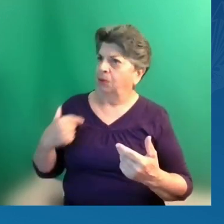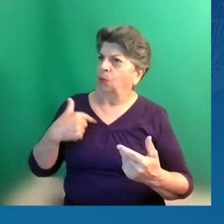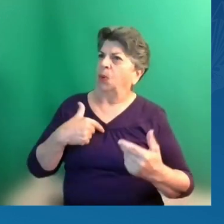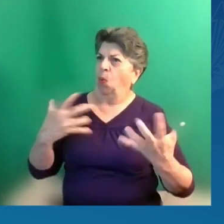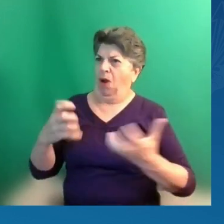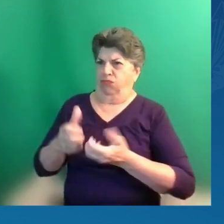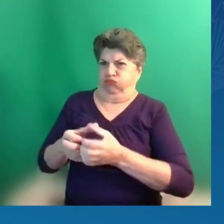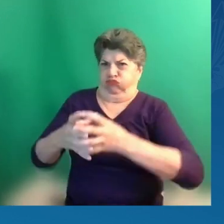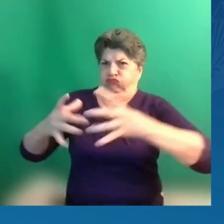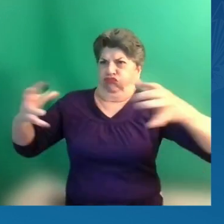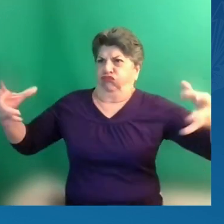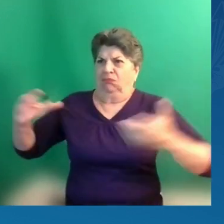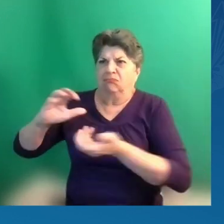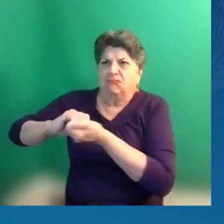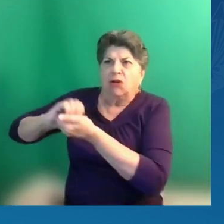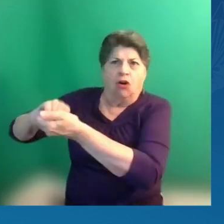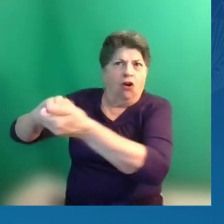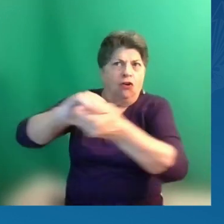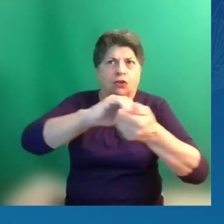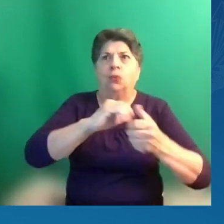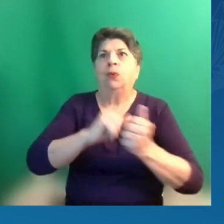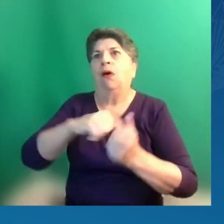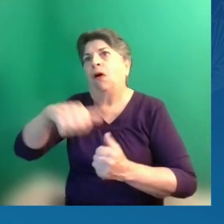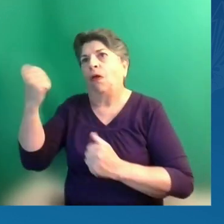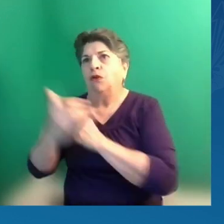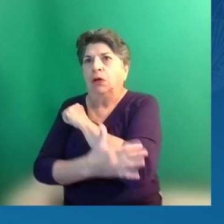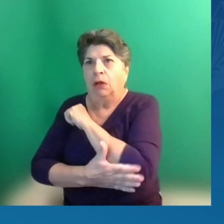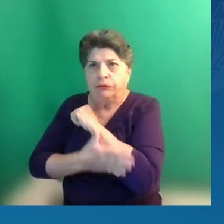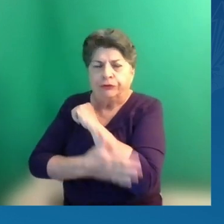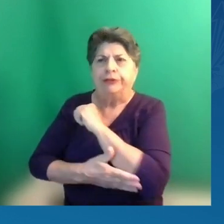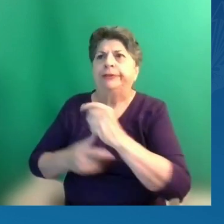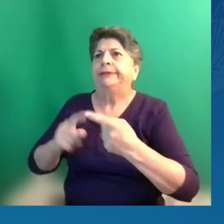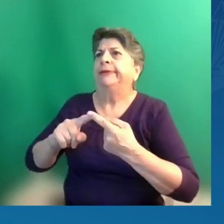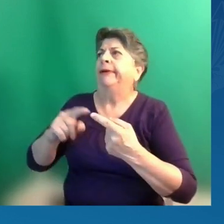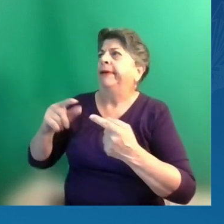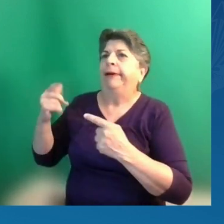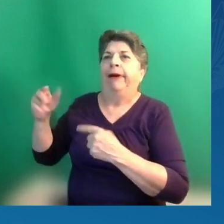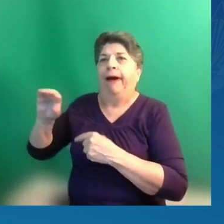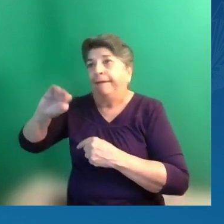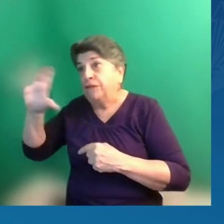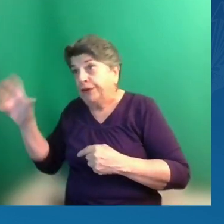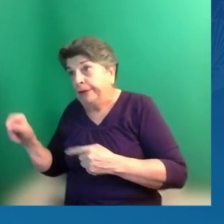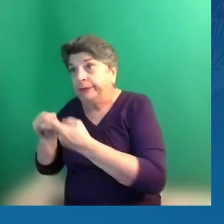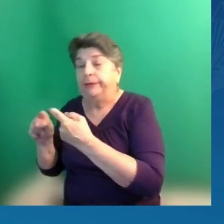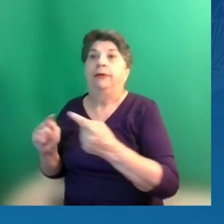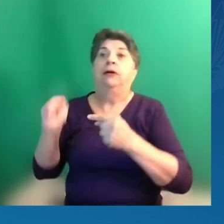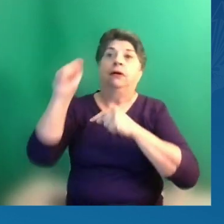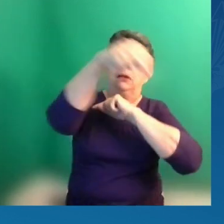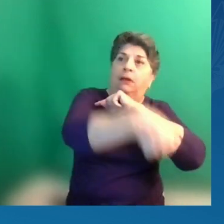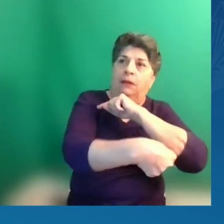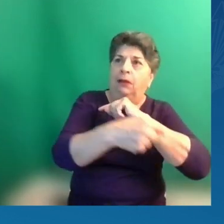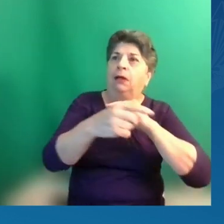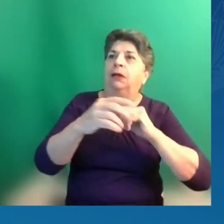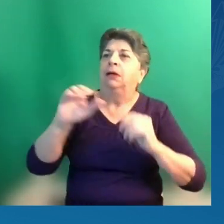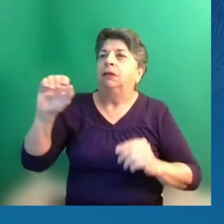and Timor-Leste, we expect these numbers to grow. I just returned from Dili where I saw and heard firsthand from our partners